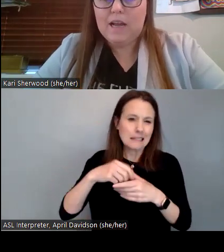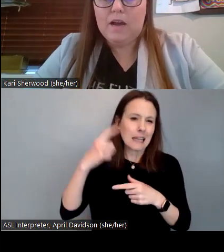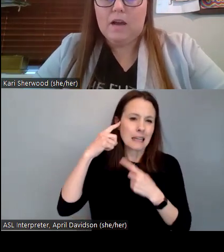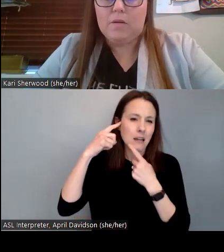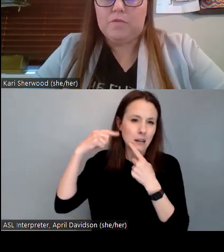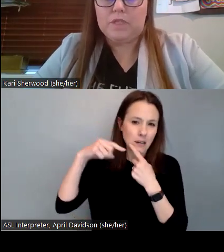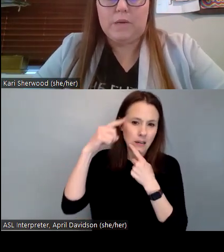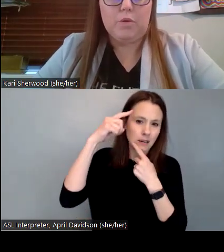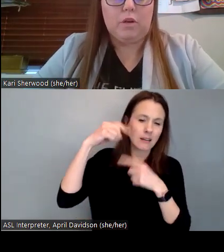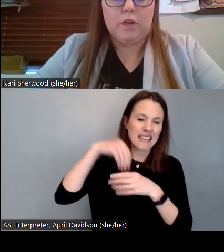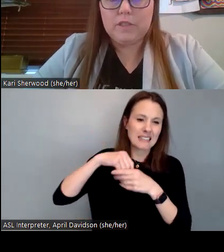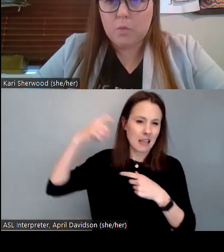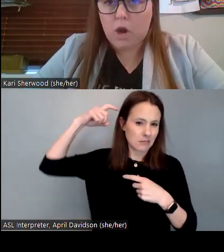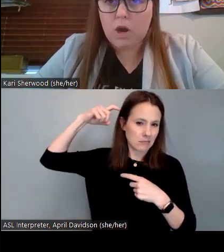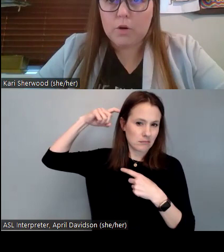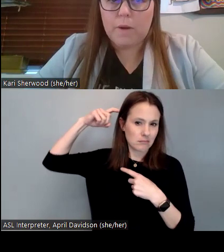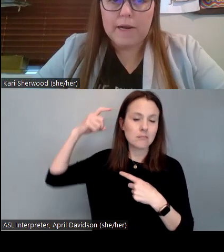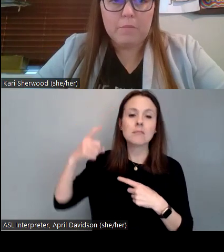balance; for example, learning to walk or riding a